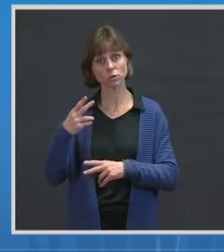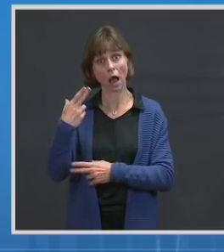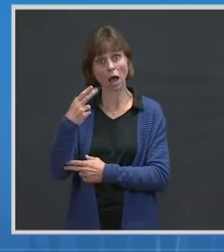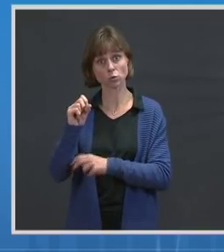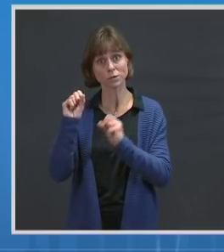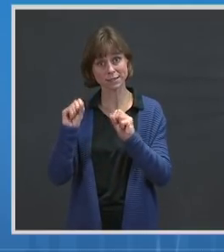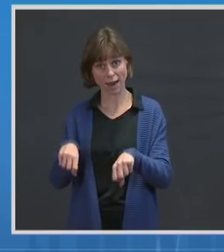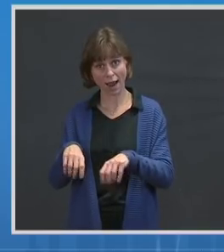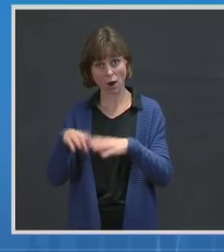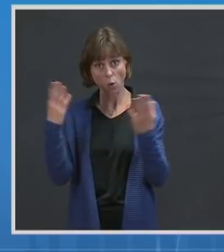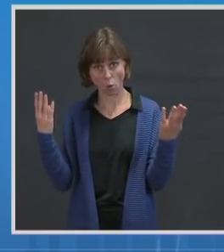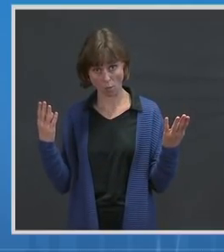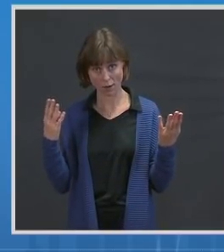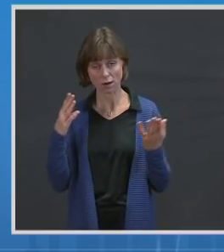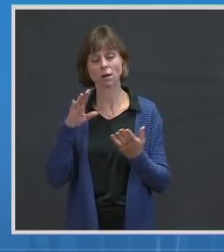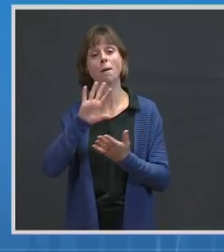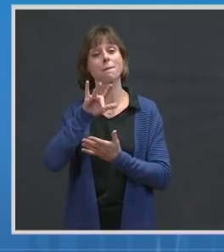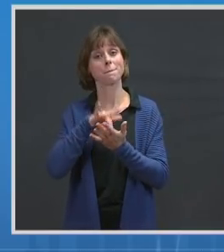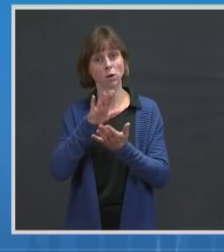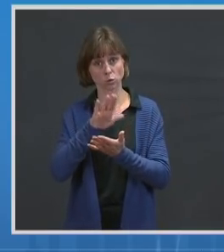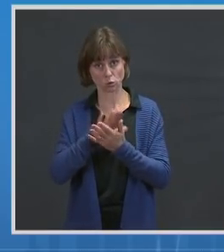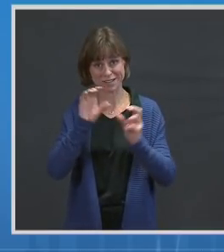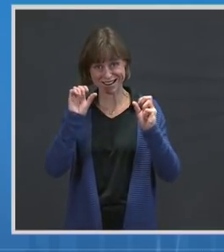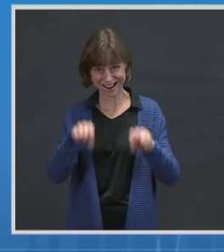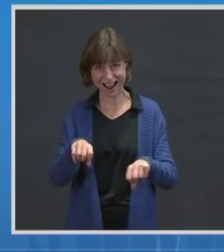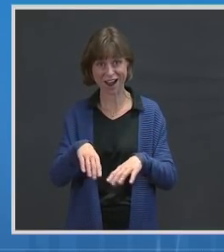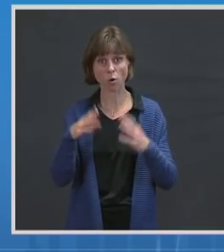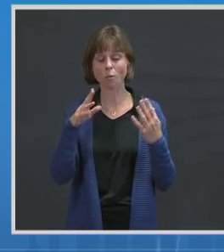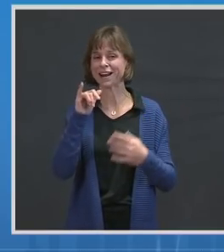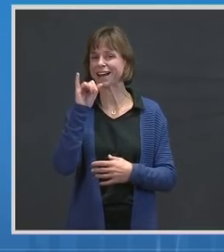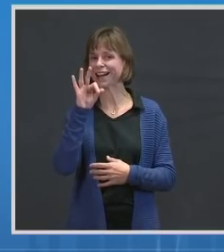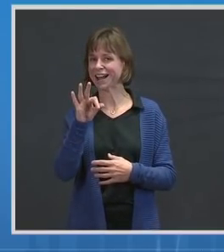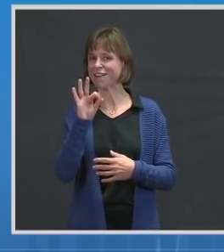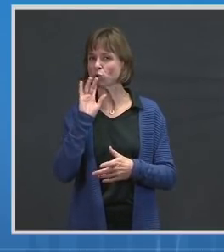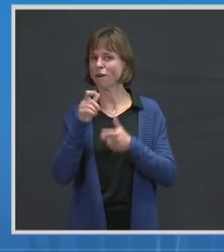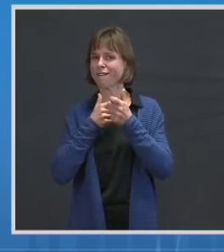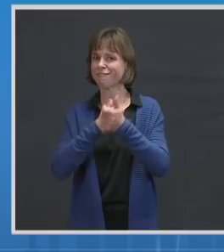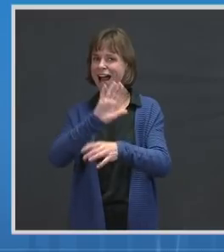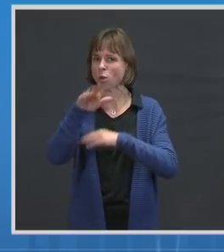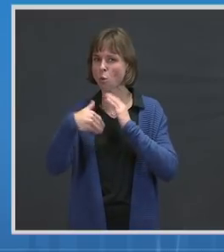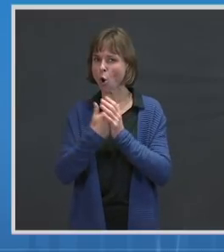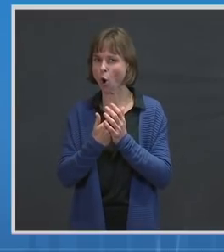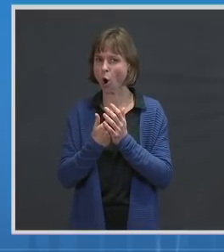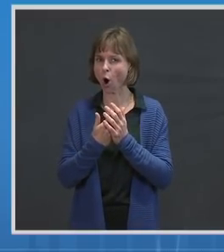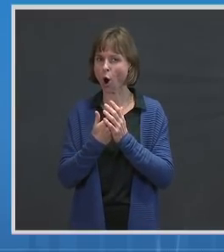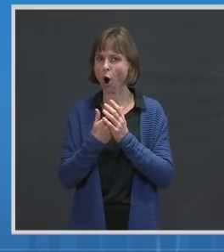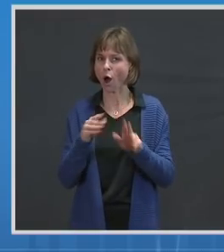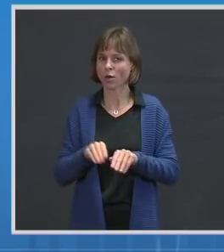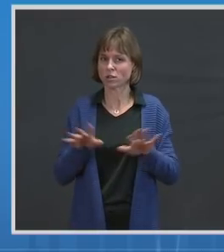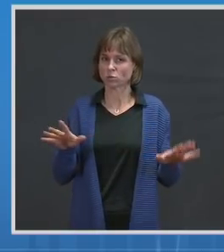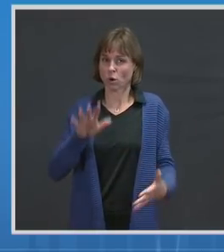high schools and middle schools to open, if you can follow all the mitigation strategies. That having been said, what we have seen